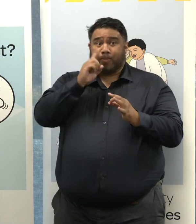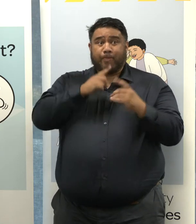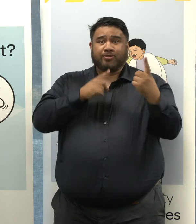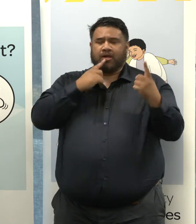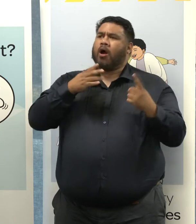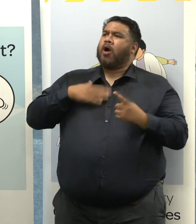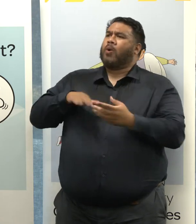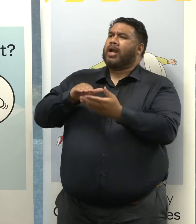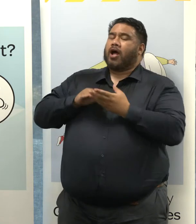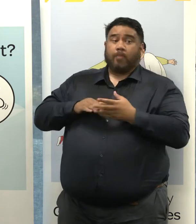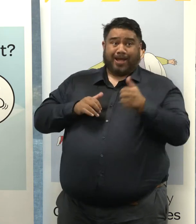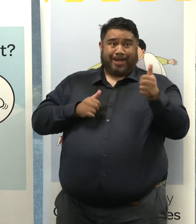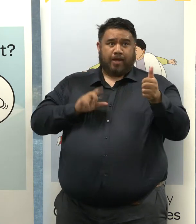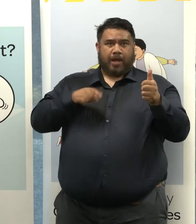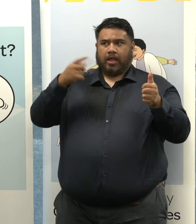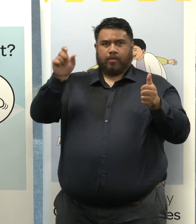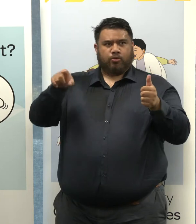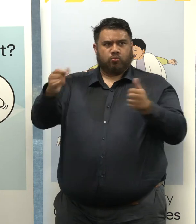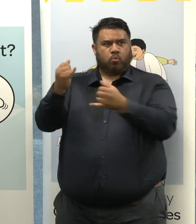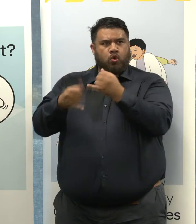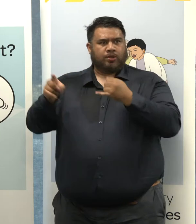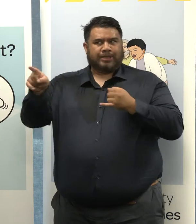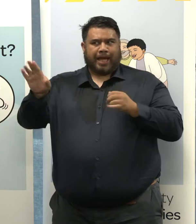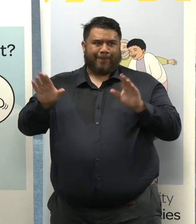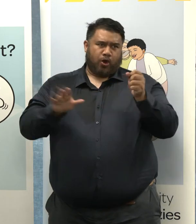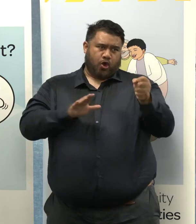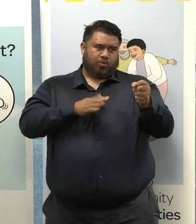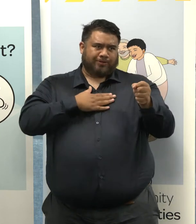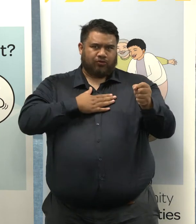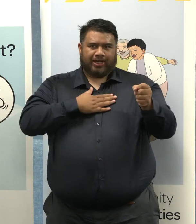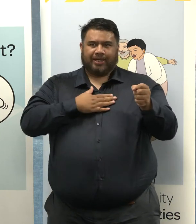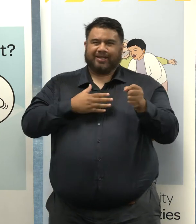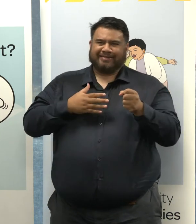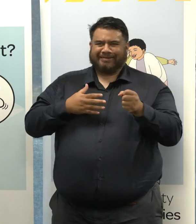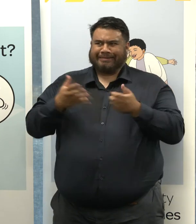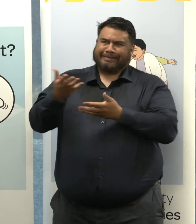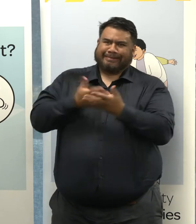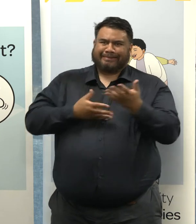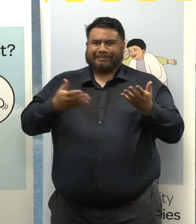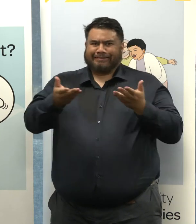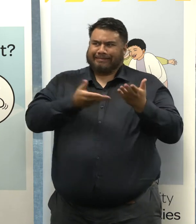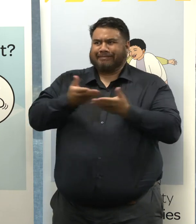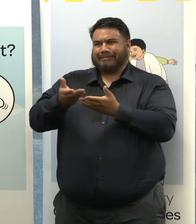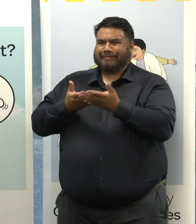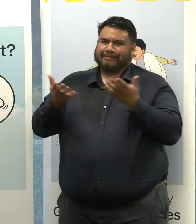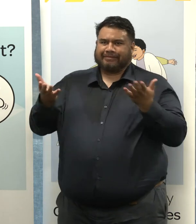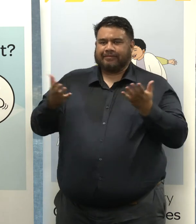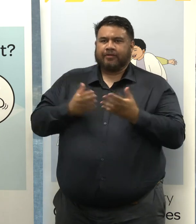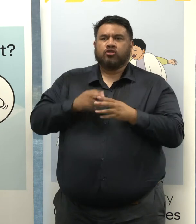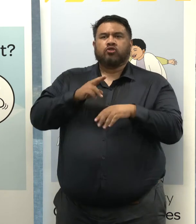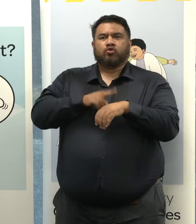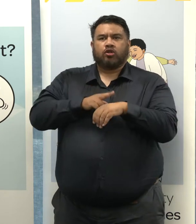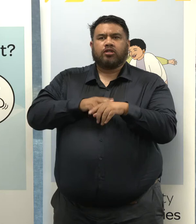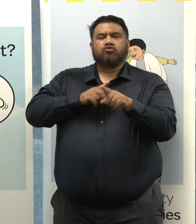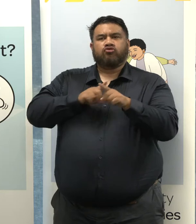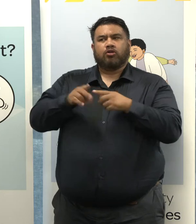bit messy for the next couple of weeks. That is just because people want care, but there are other